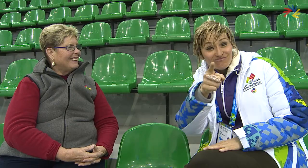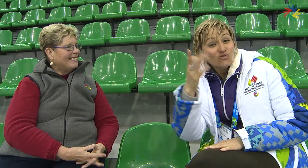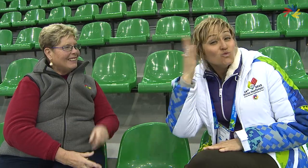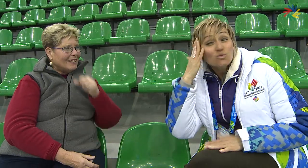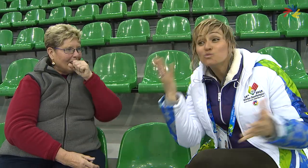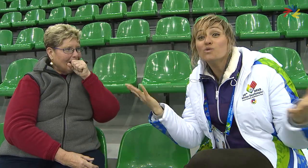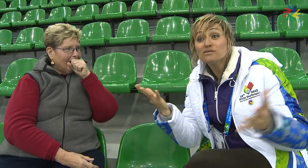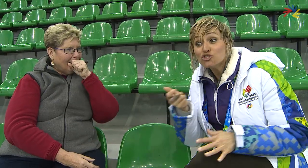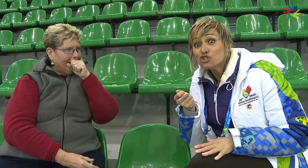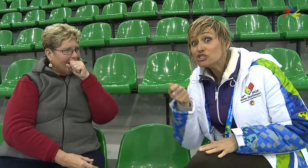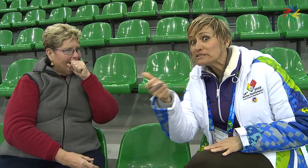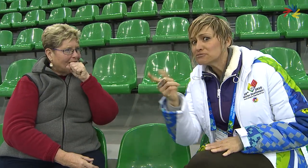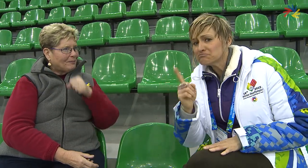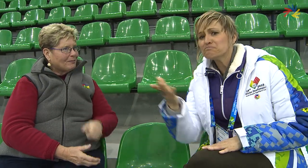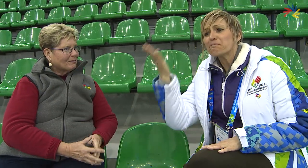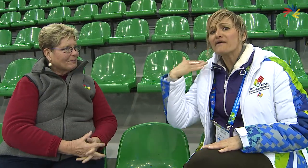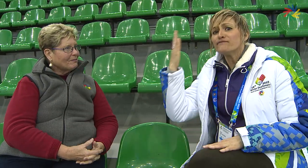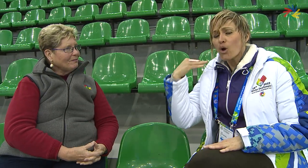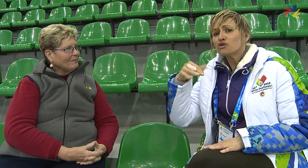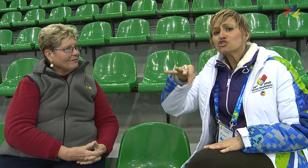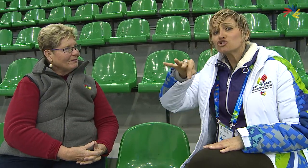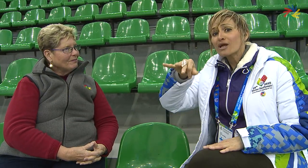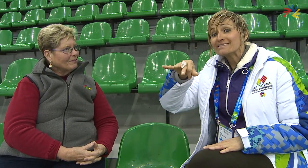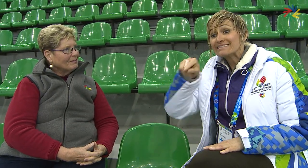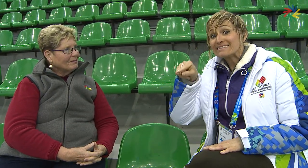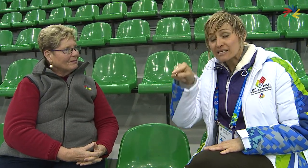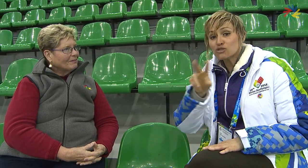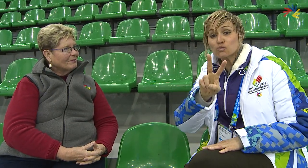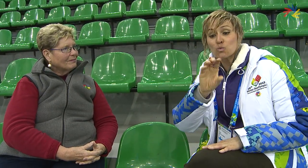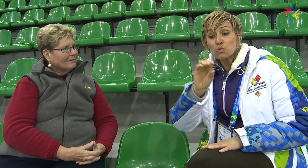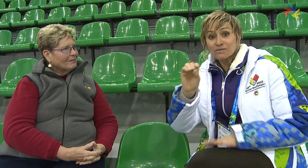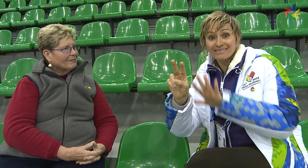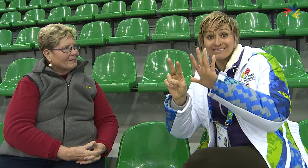Did you know that the curling competition in the 2007 Winter Deaflympics in Salt Lake City, USA,